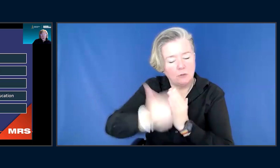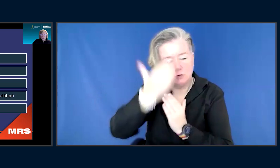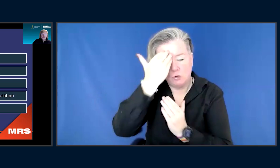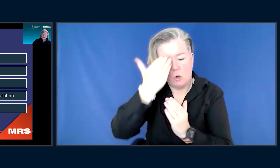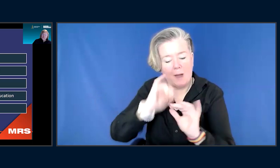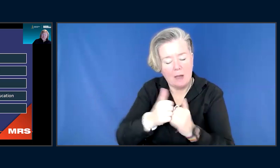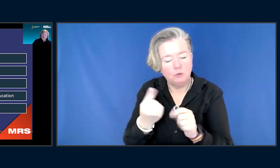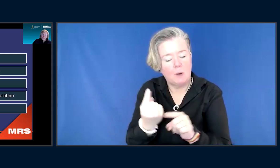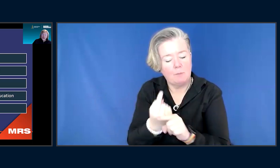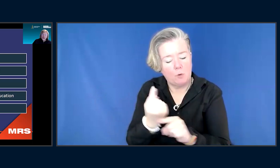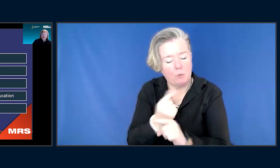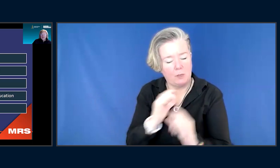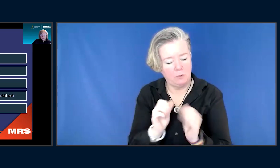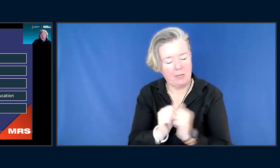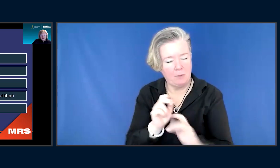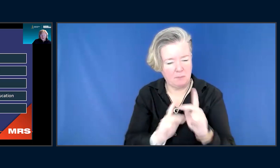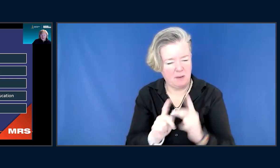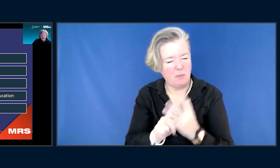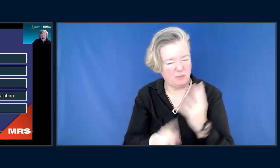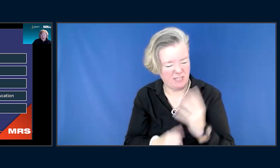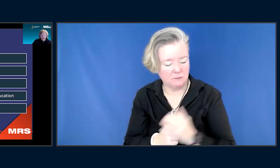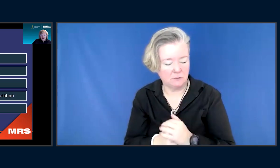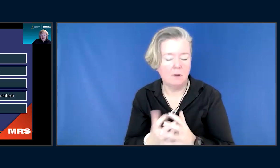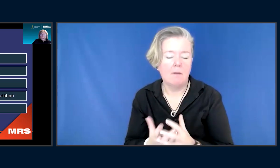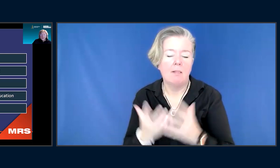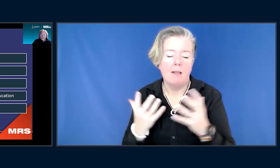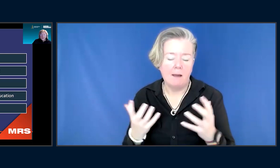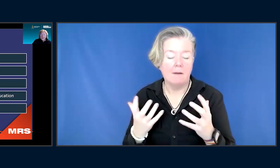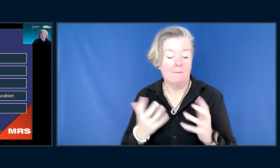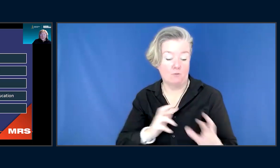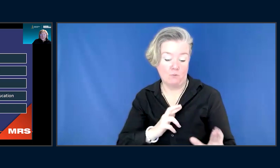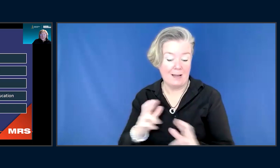and knowing appropriate communications and things like that, so that there's a lot of